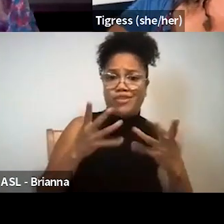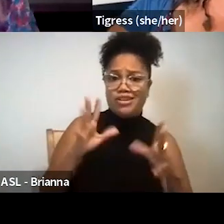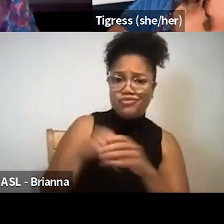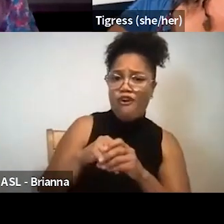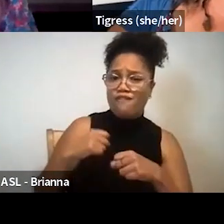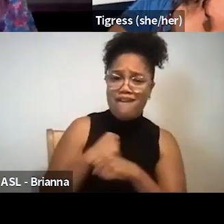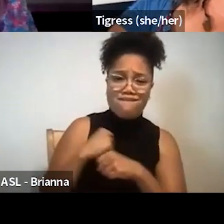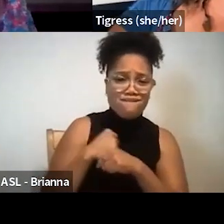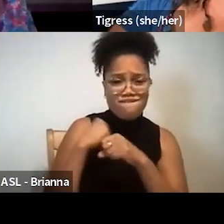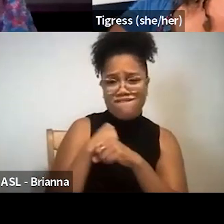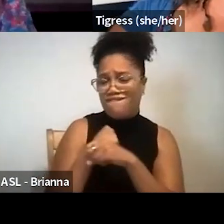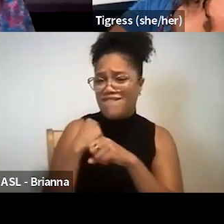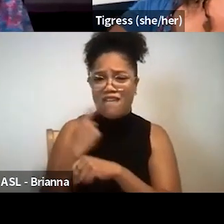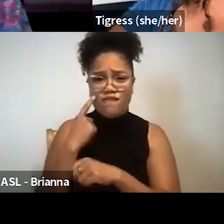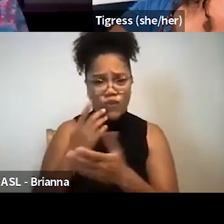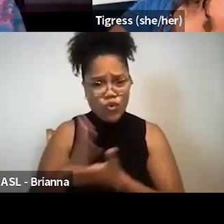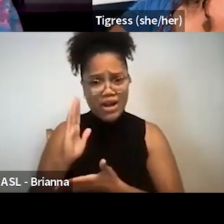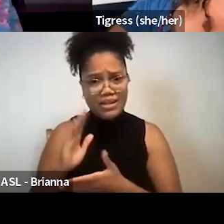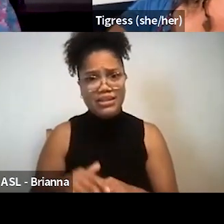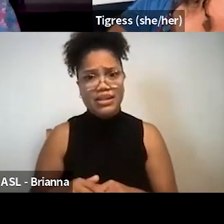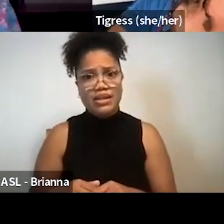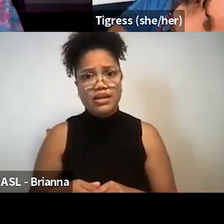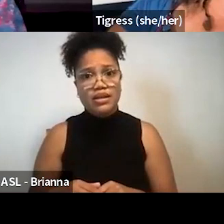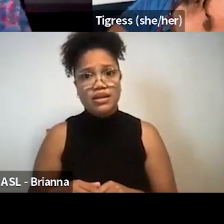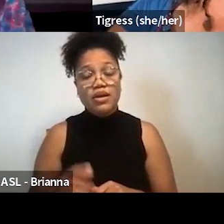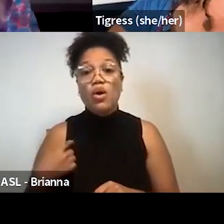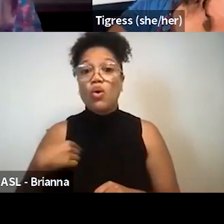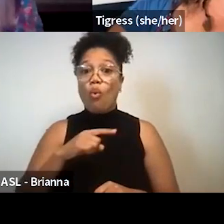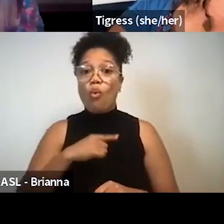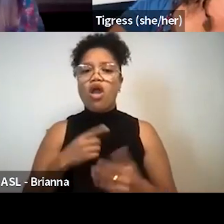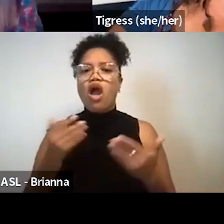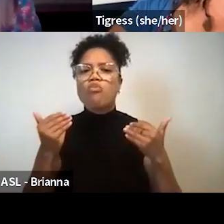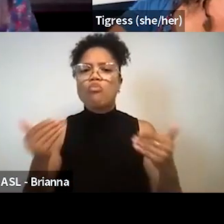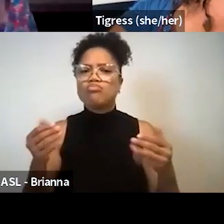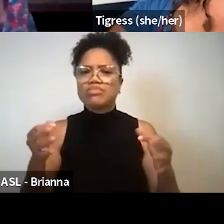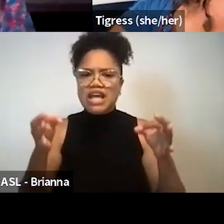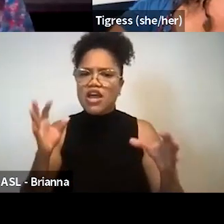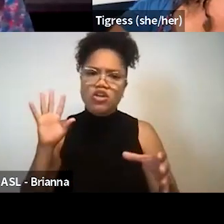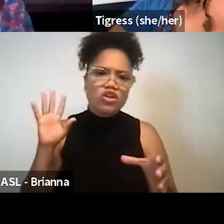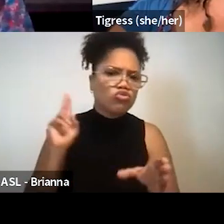when we elected to lean into this space and offer our support, it was a very intentional decision